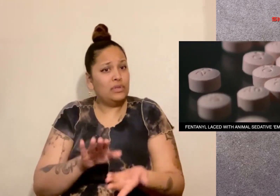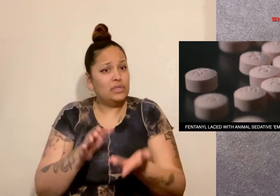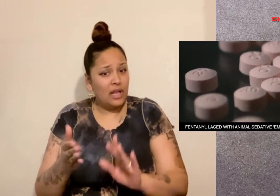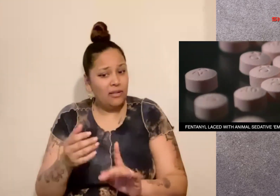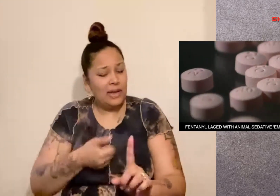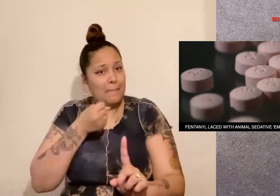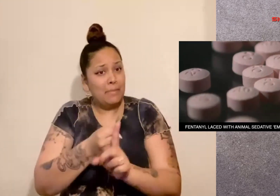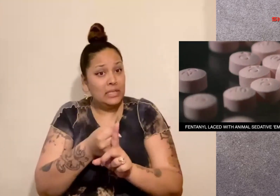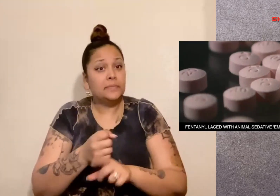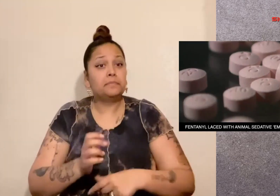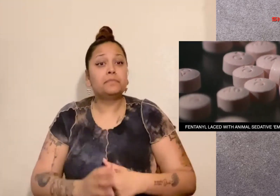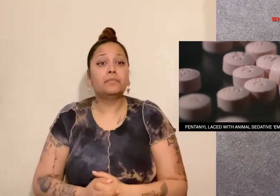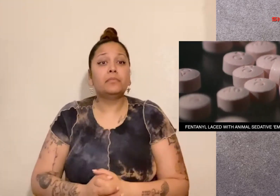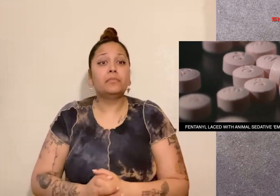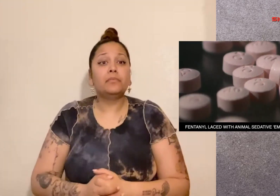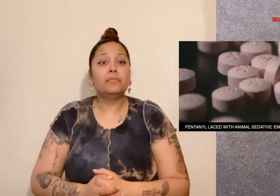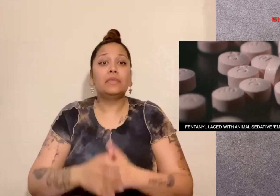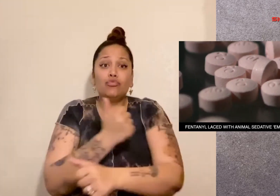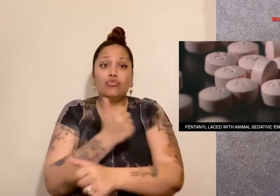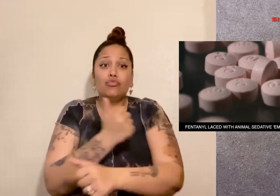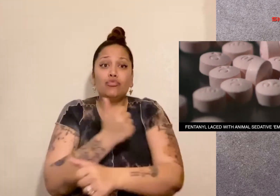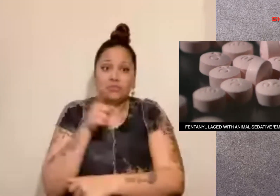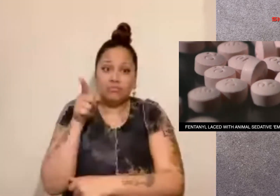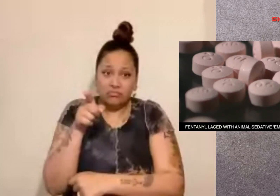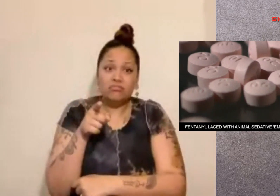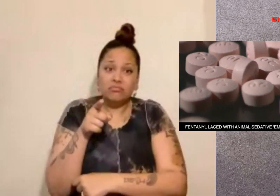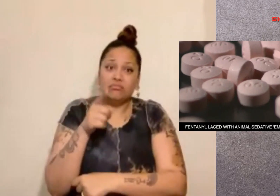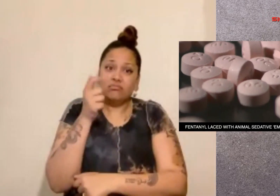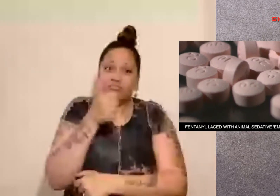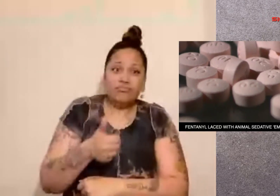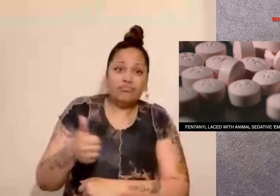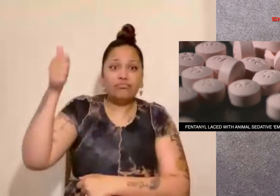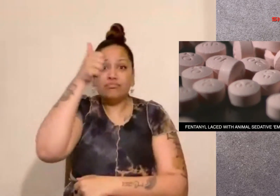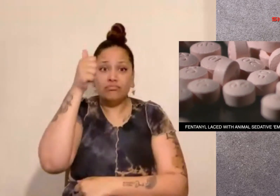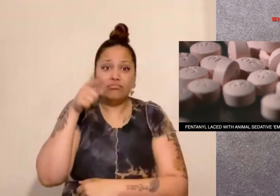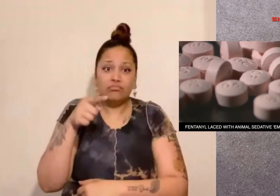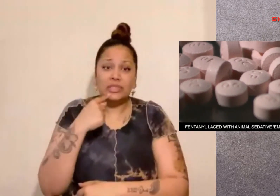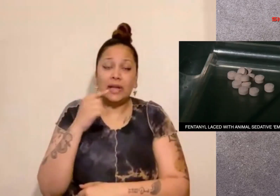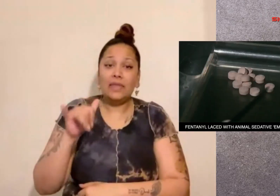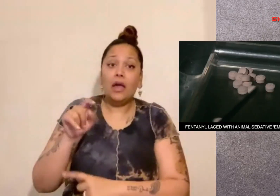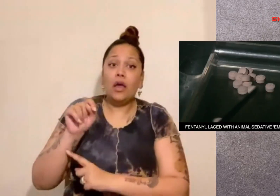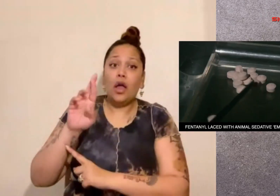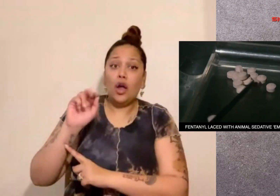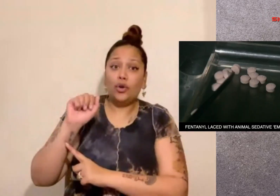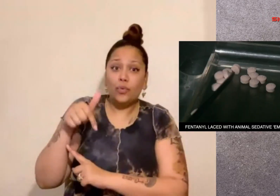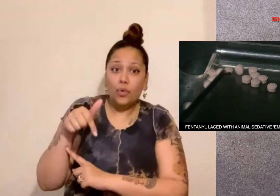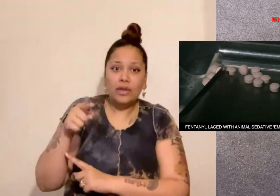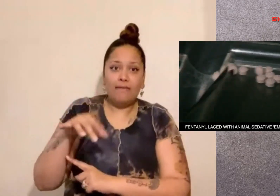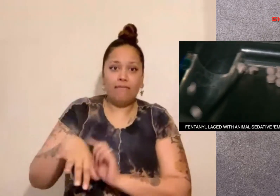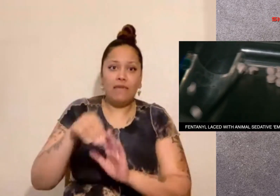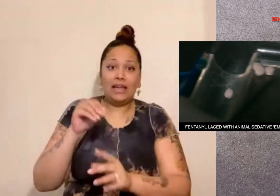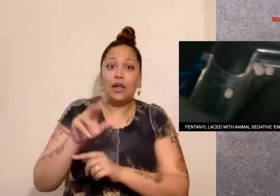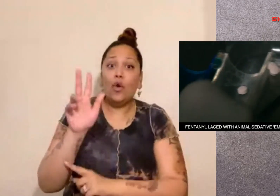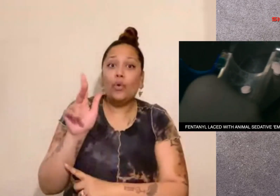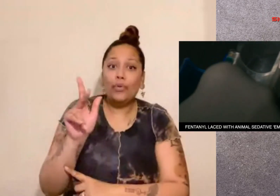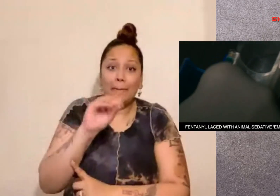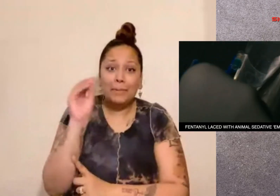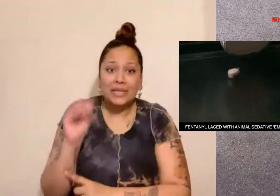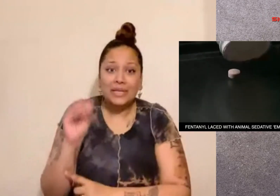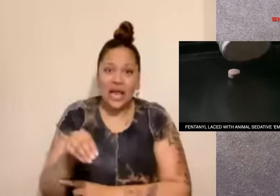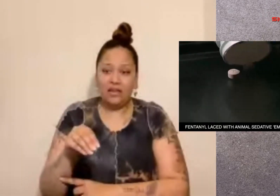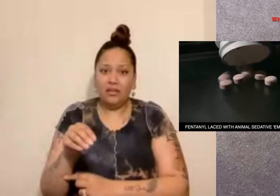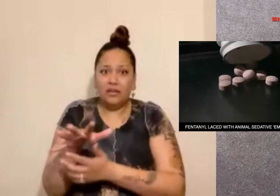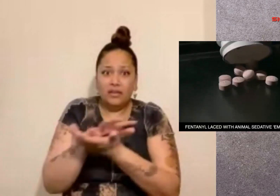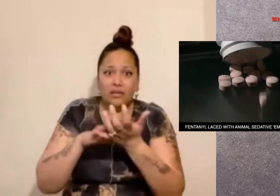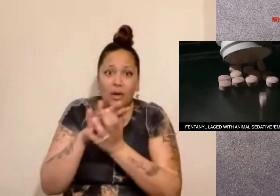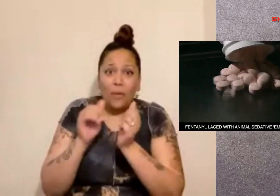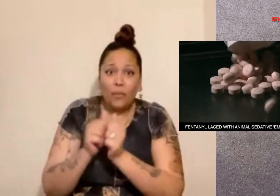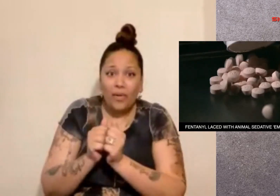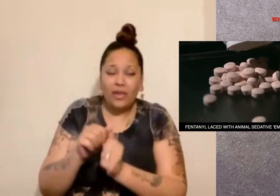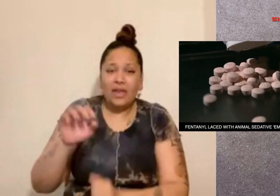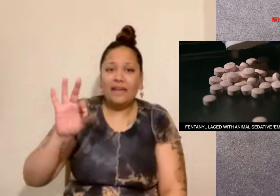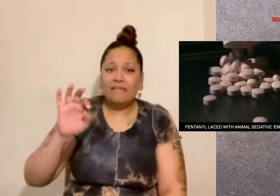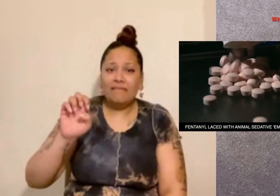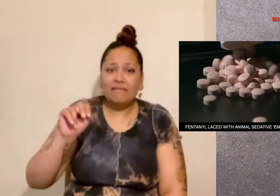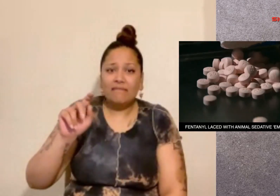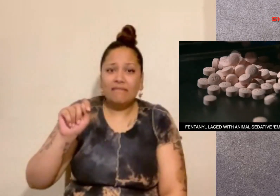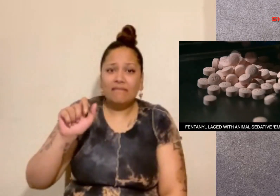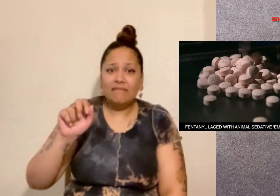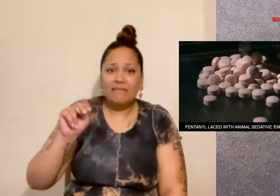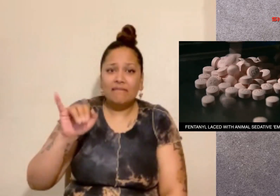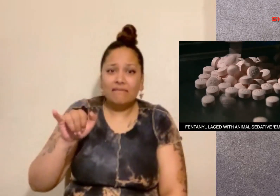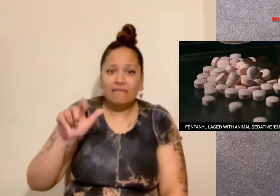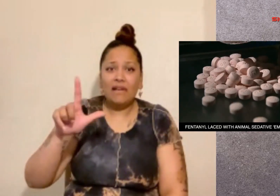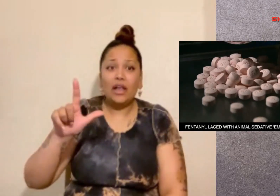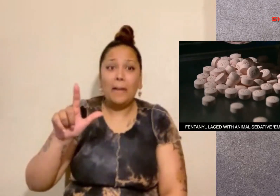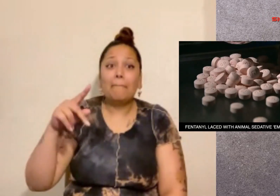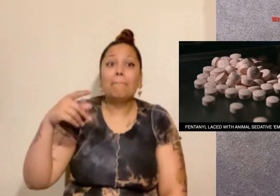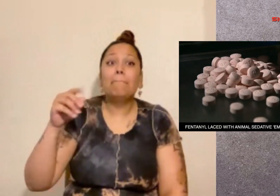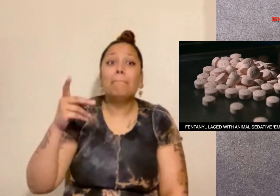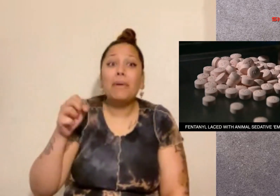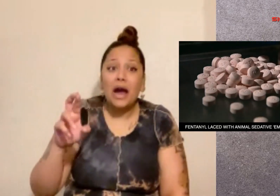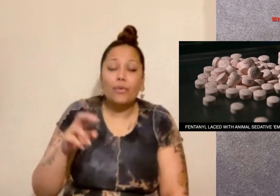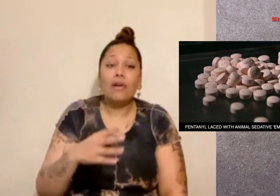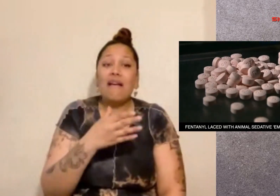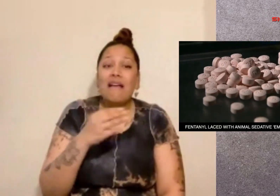number of overdose deaths the Drug Enforcement Administration says Tran Q was found in 23%